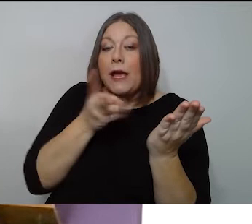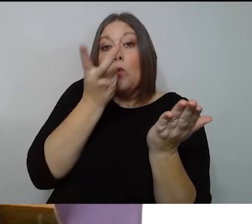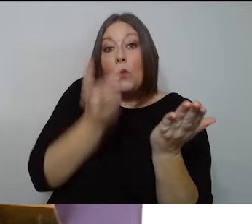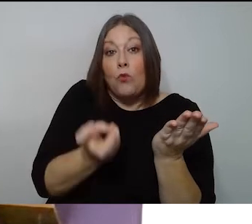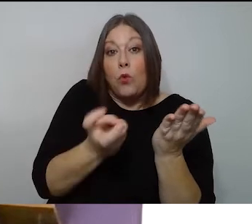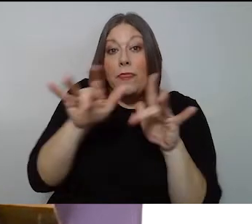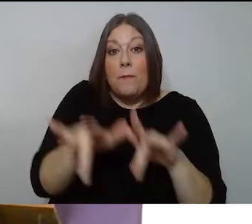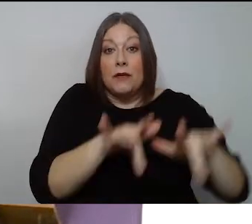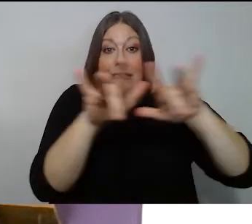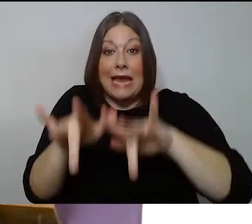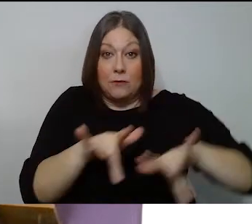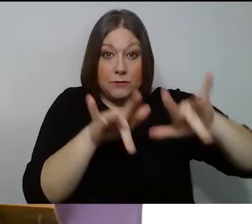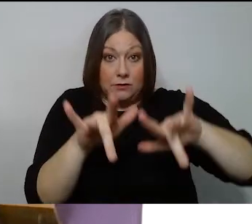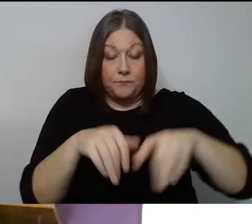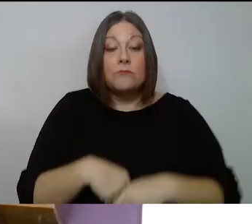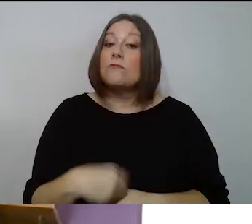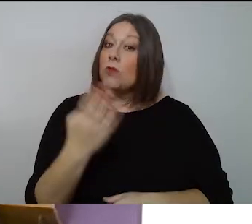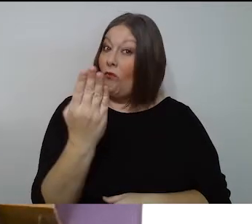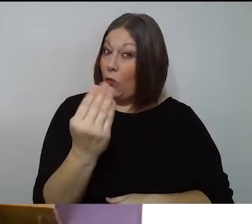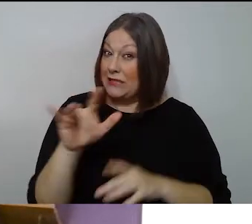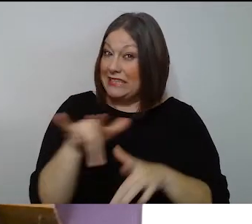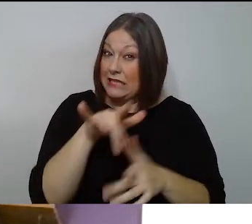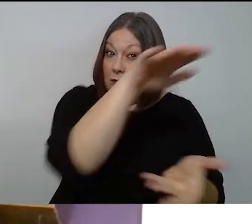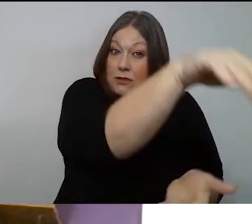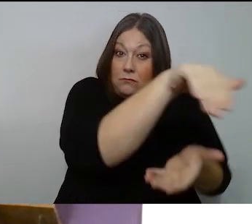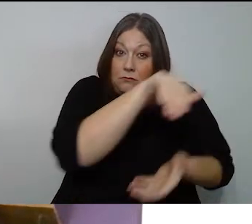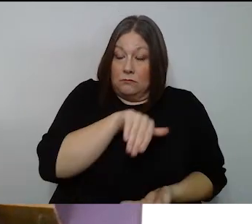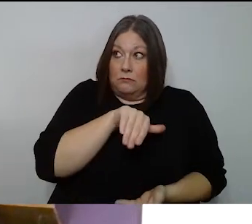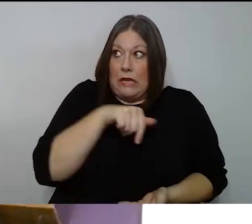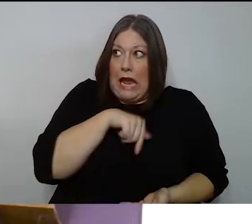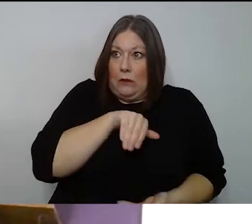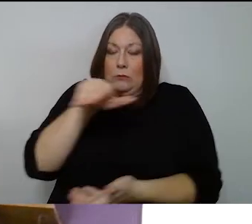on cassette tapes, and then I would take all 14 tapes home and listen to them in order to do my